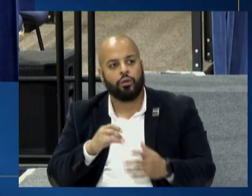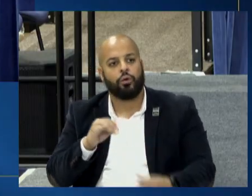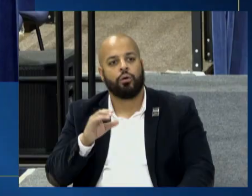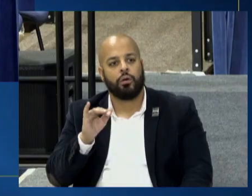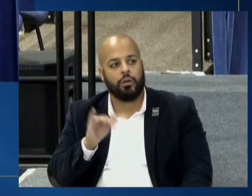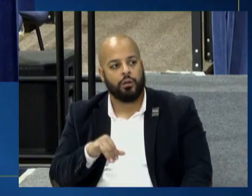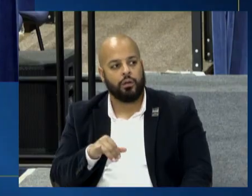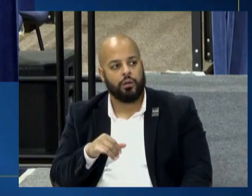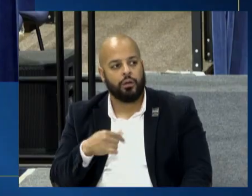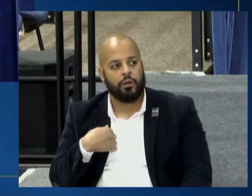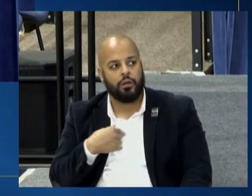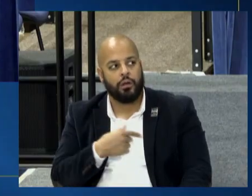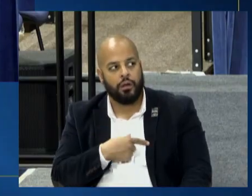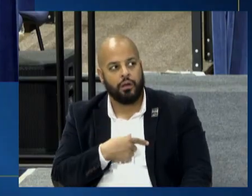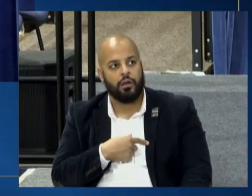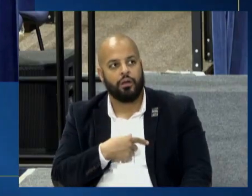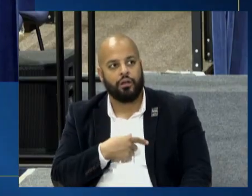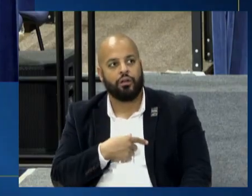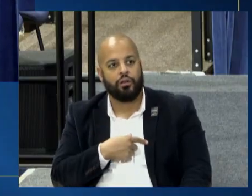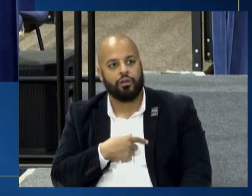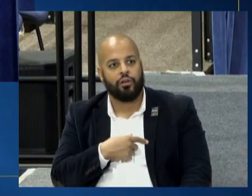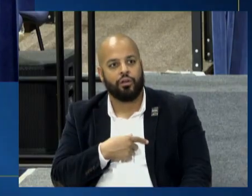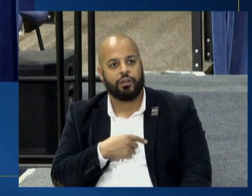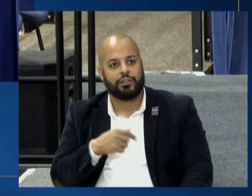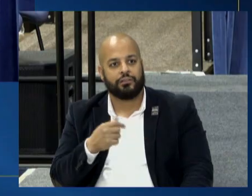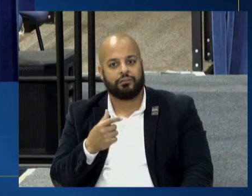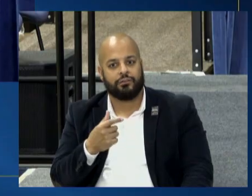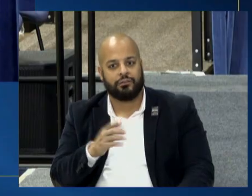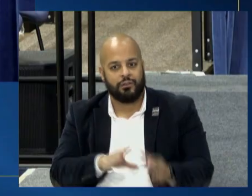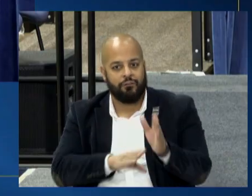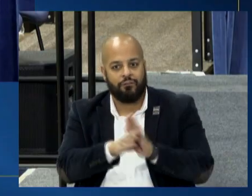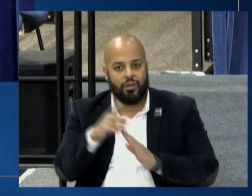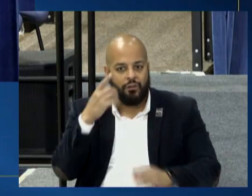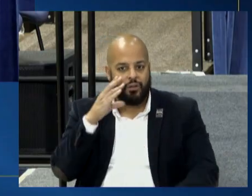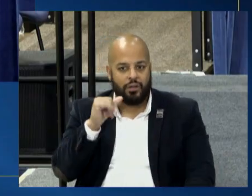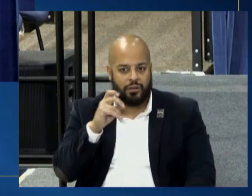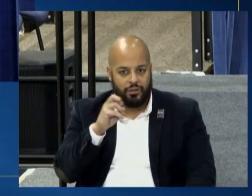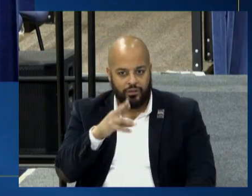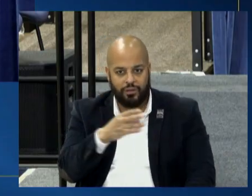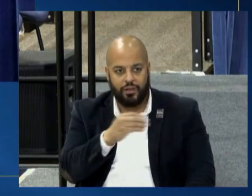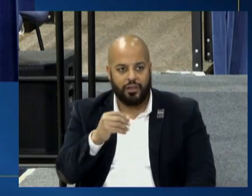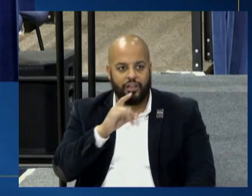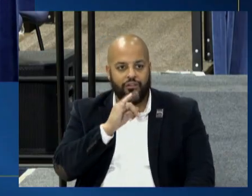we're developing for cancer and otherwise have a greater chance of actually getting